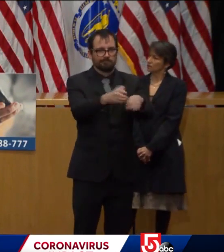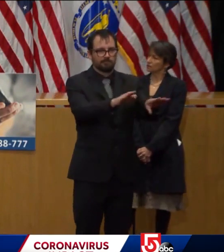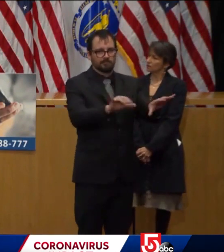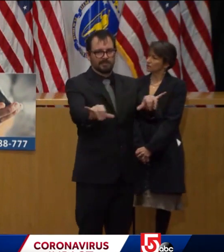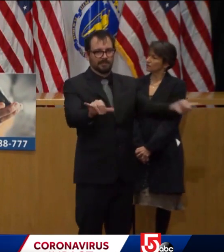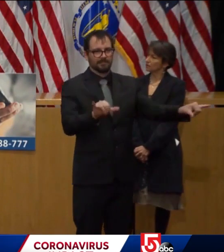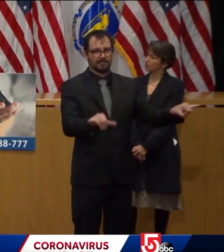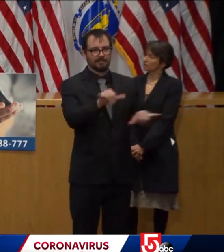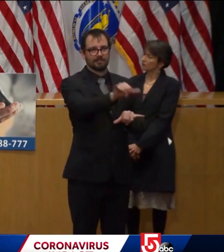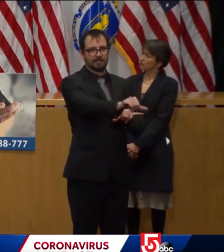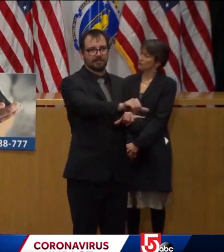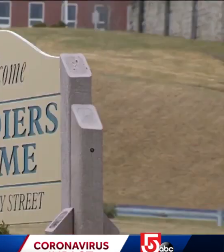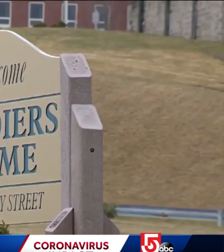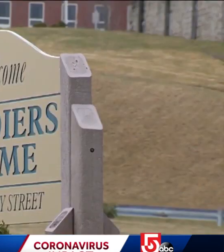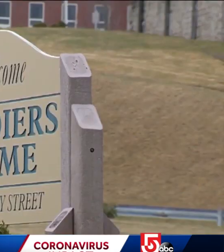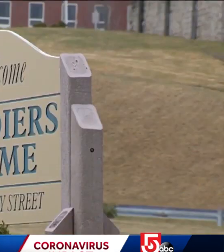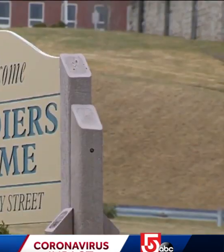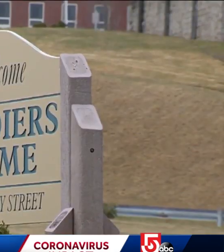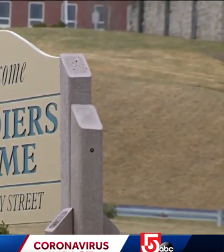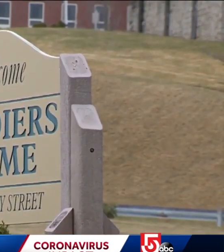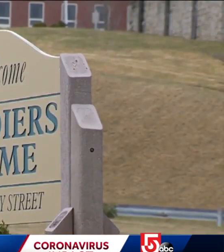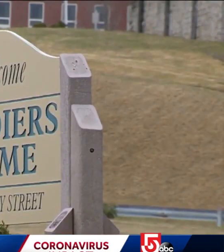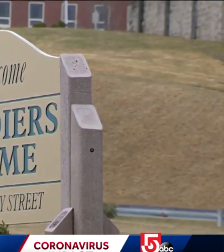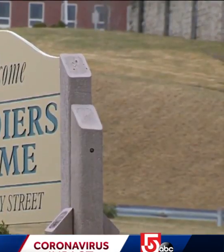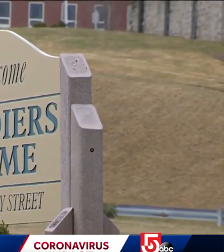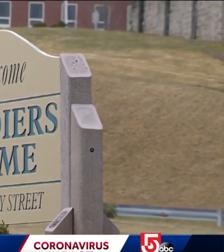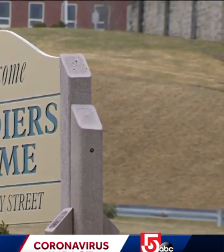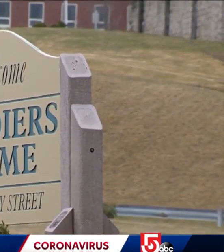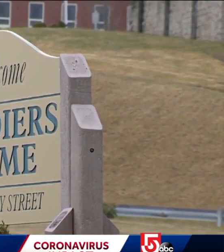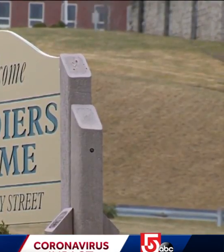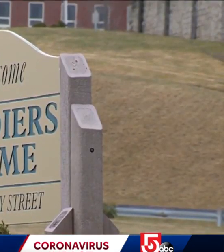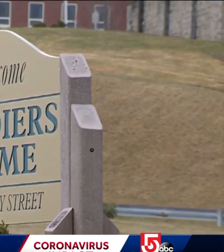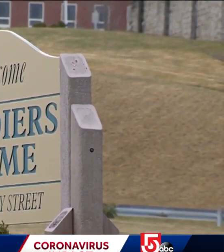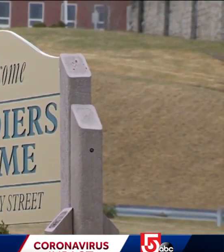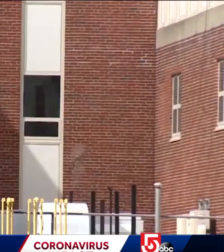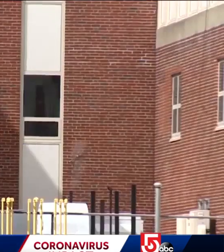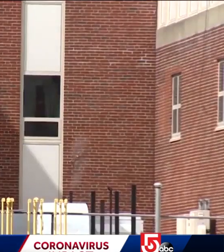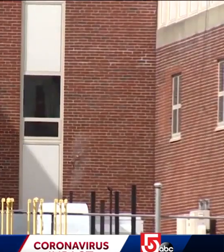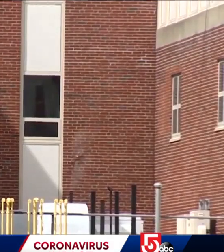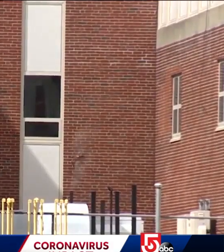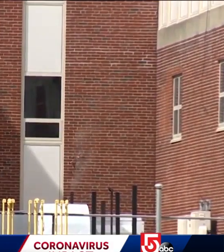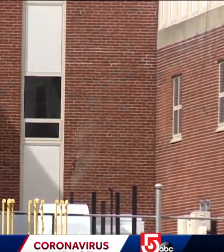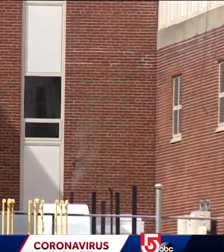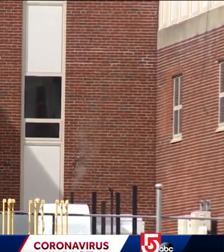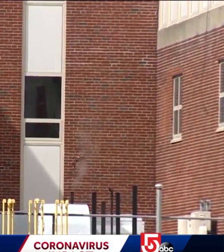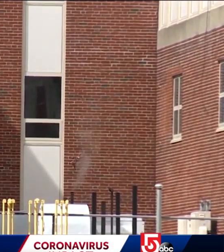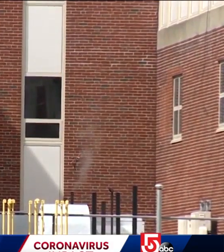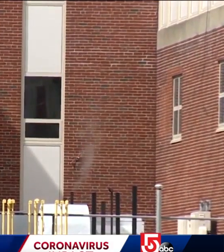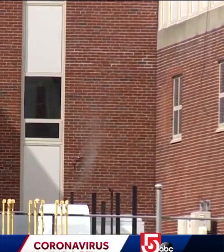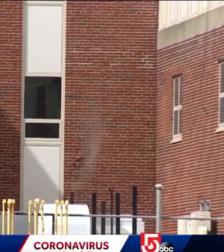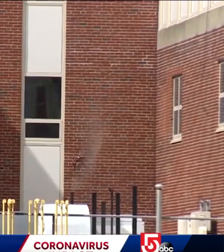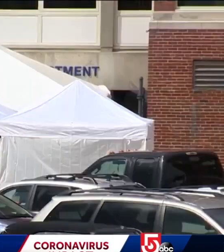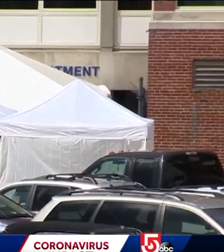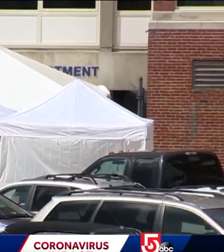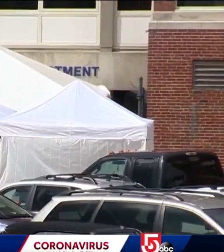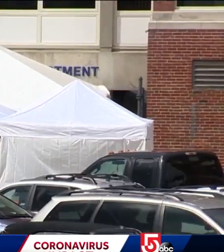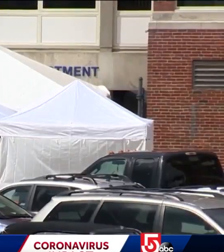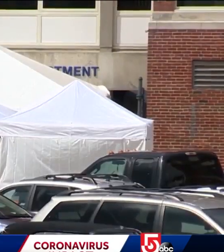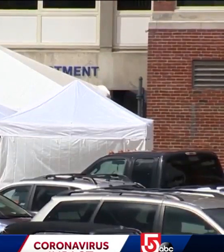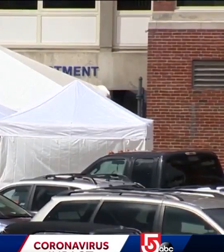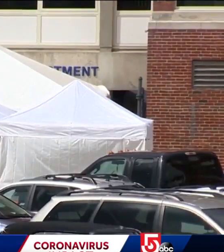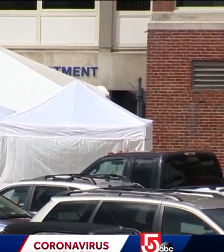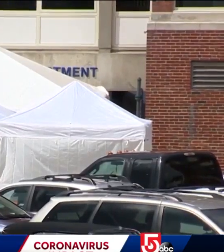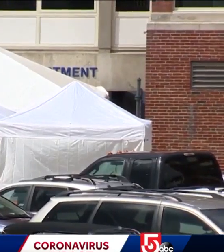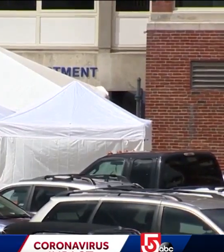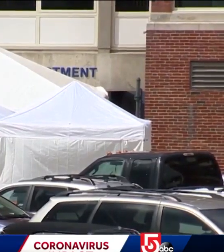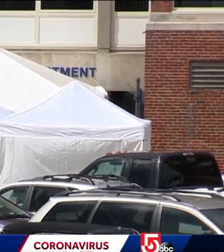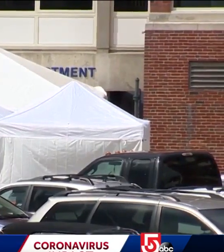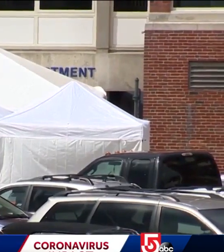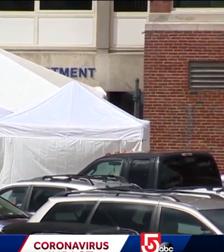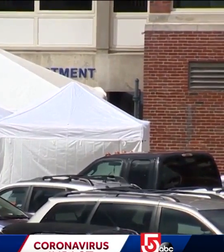WE HAVE CREATED UNITS FOR INDIVIDUALS WHO HAVE TESTED POSITIVE, UNITS FOR PEOPLE WHO HAVE TESTED NEGATIVE SO THAT WE CAN INSURE THAT PEOPLE ARE APPROPRIATELY ISOLATED.